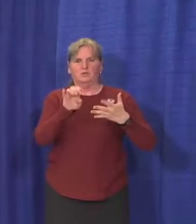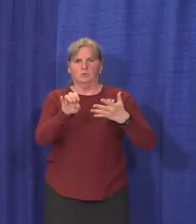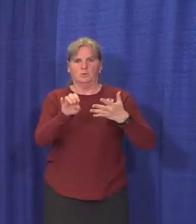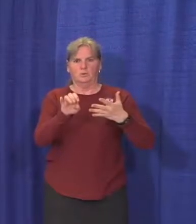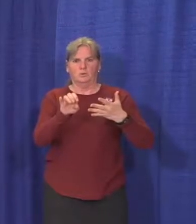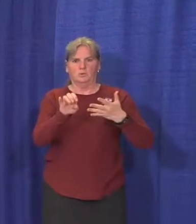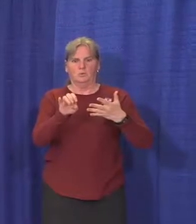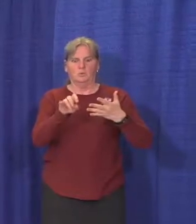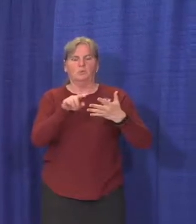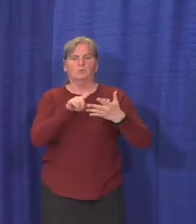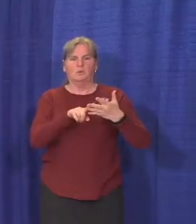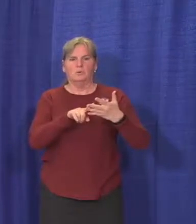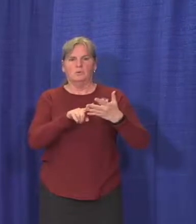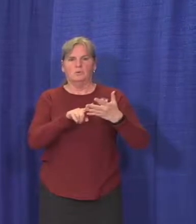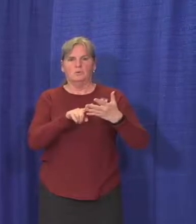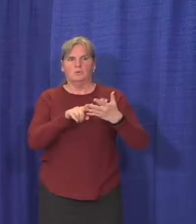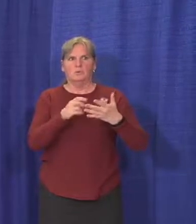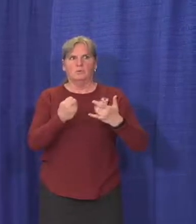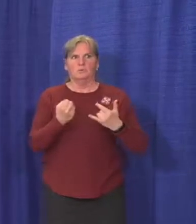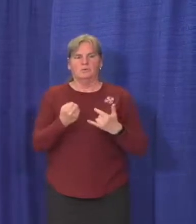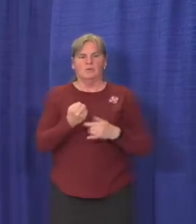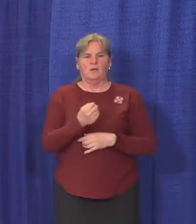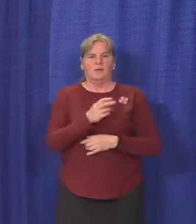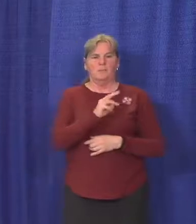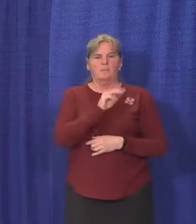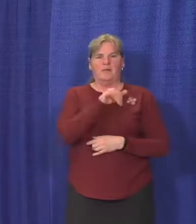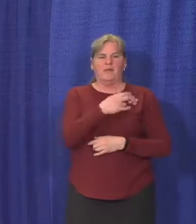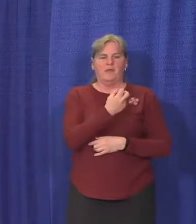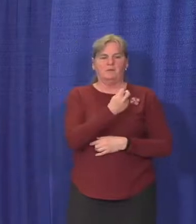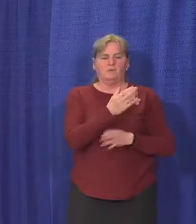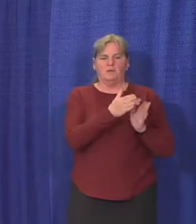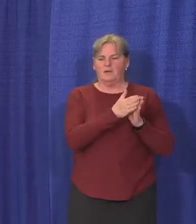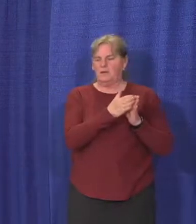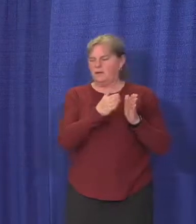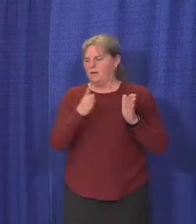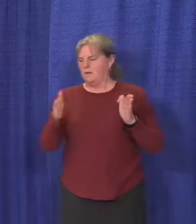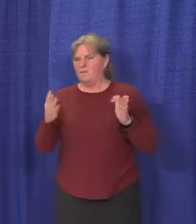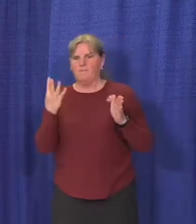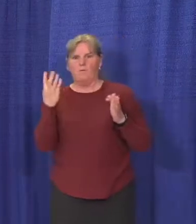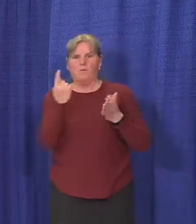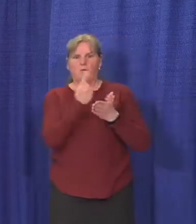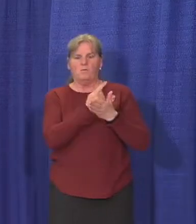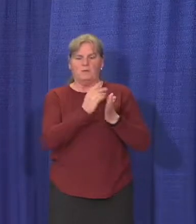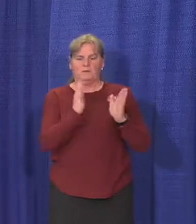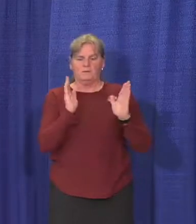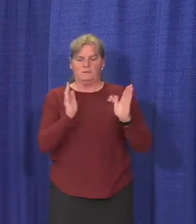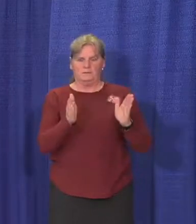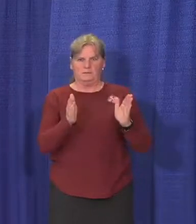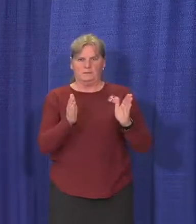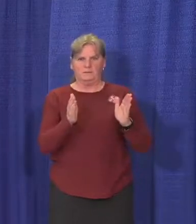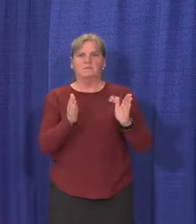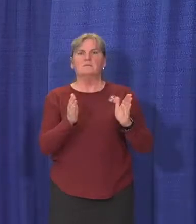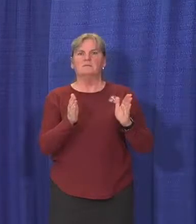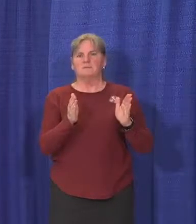around the middle of June so within the next -- this is now the 12th of May so within the